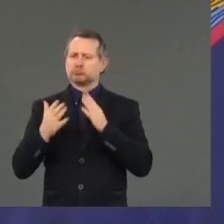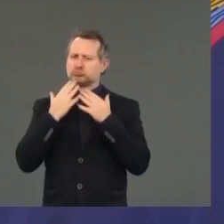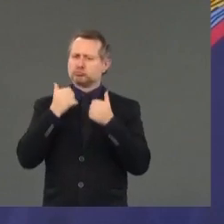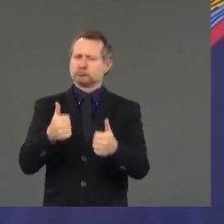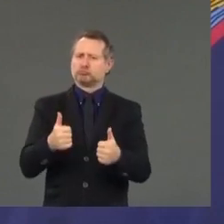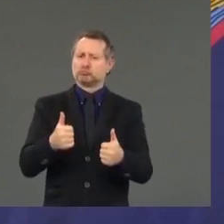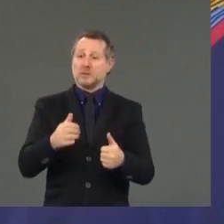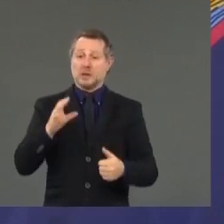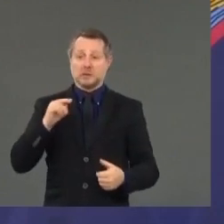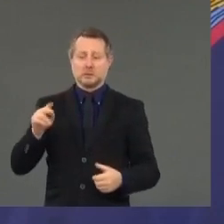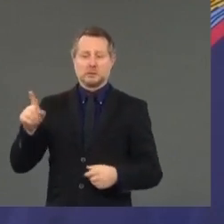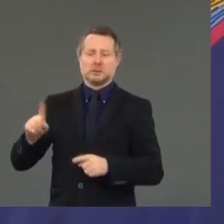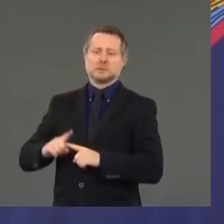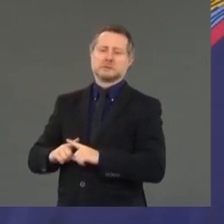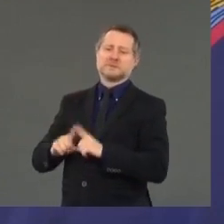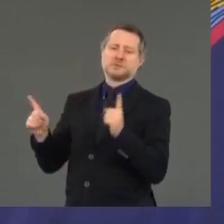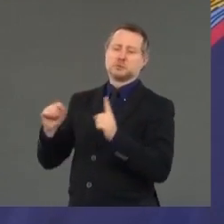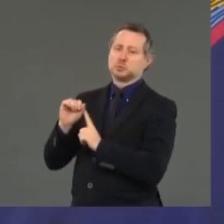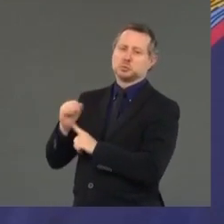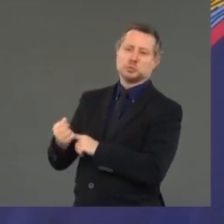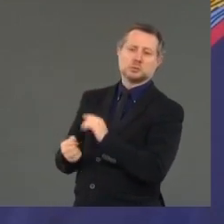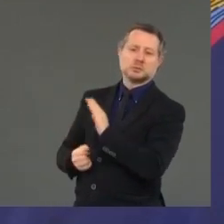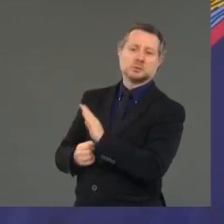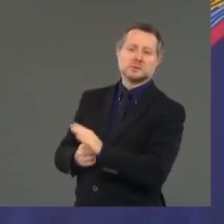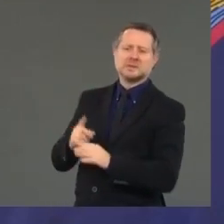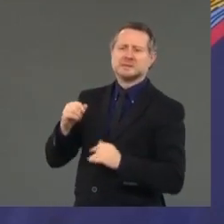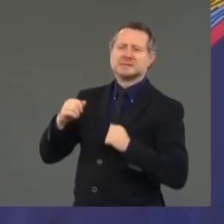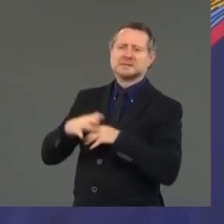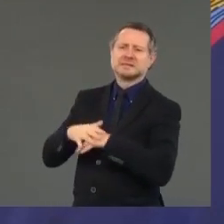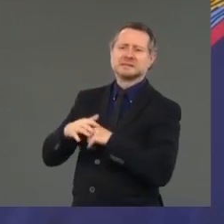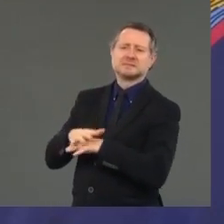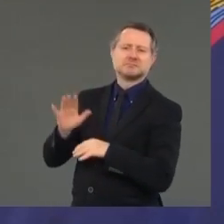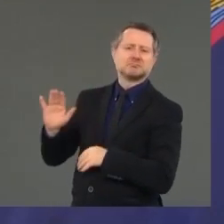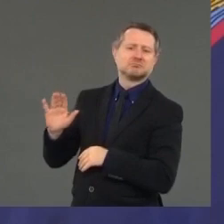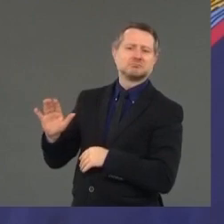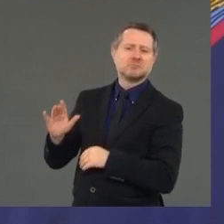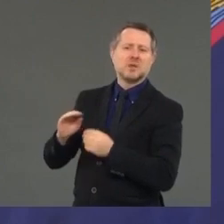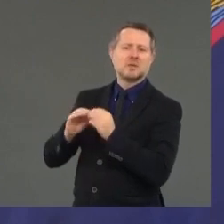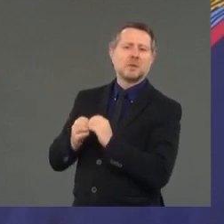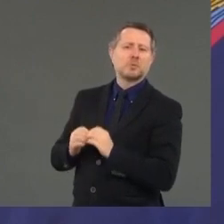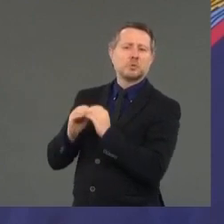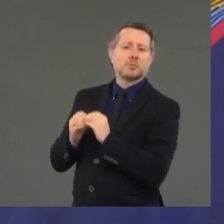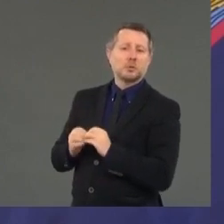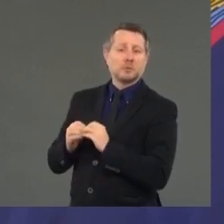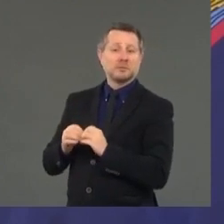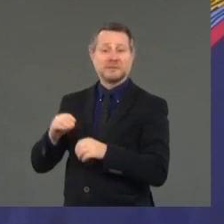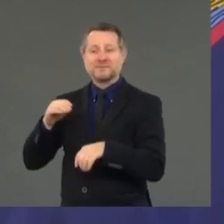AFFECT -- SO IT'S A COLLABORATION AND THAT HAS BEEN GOING WELL, BUT CONNECTICUT HAS